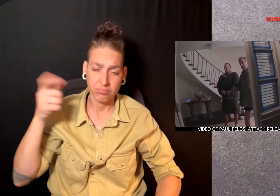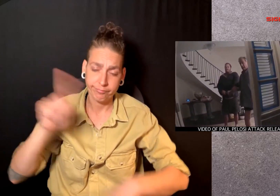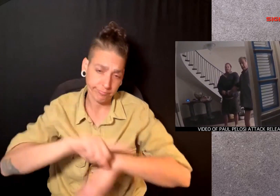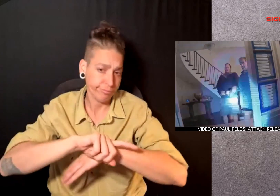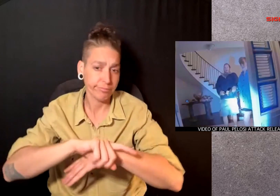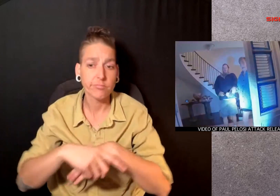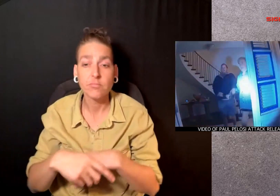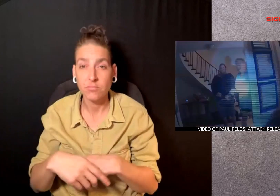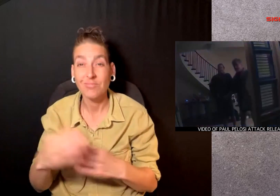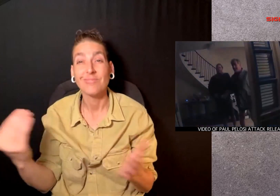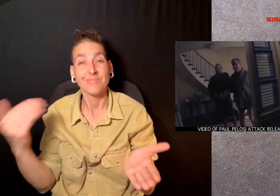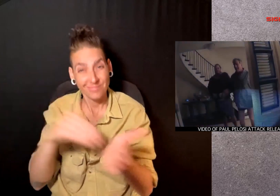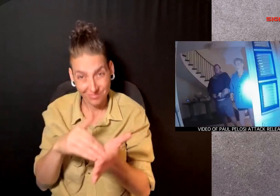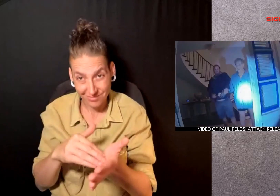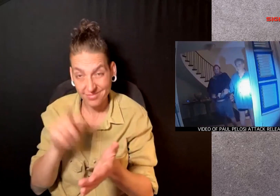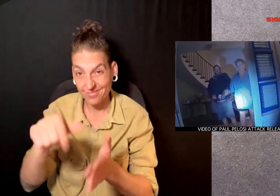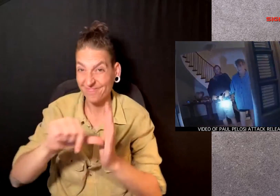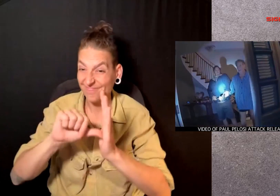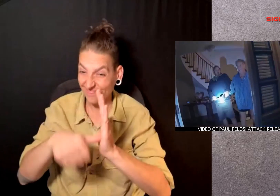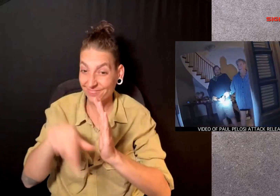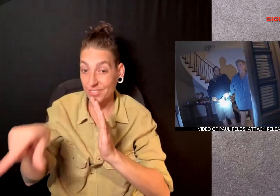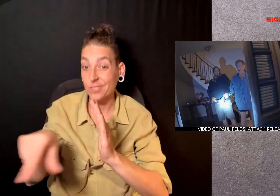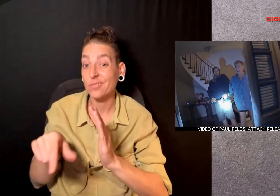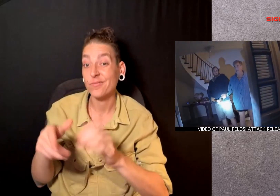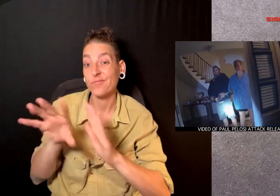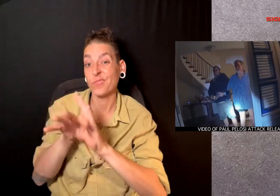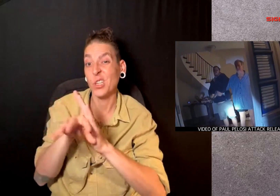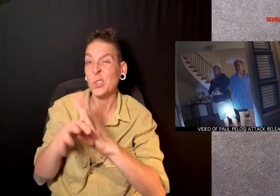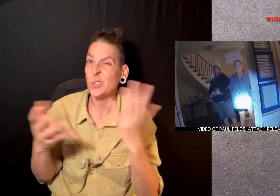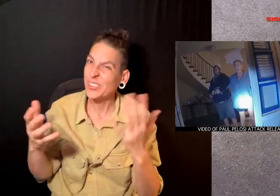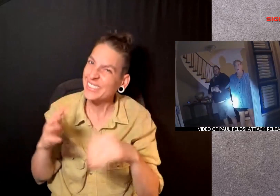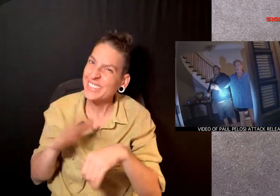again a warning the video may be disturbing to some viewers